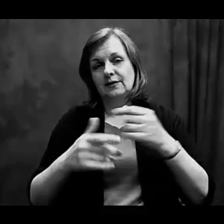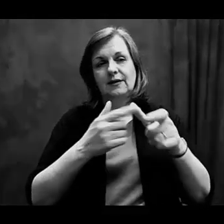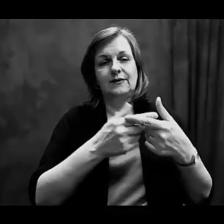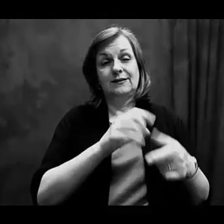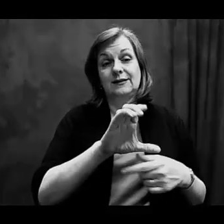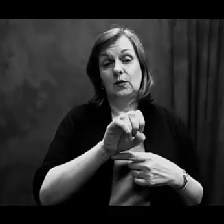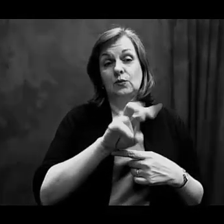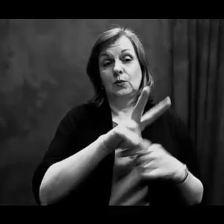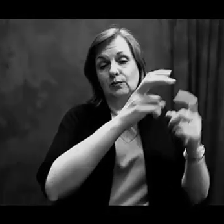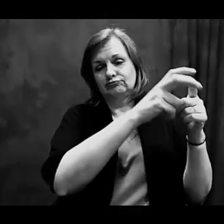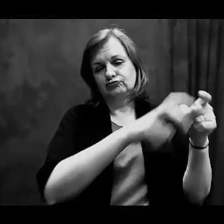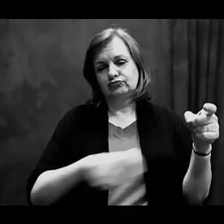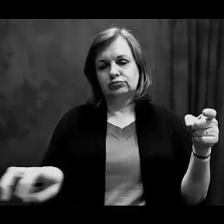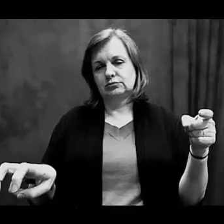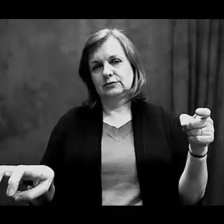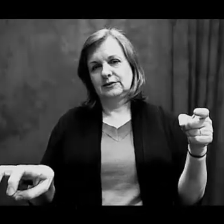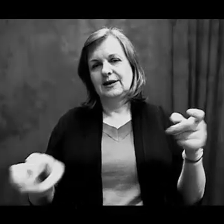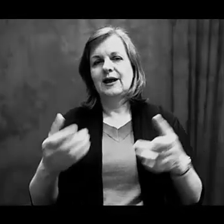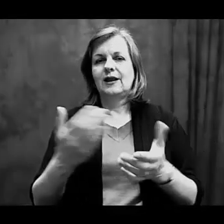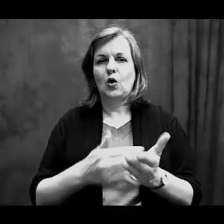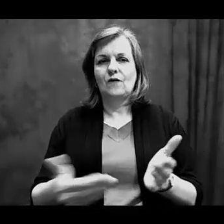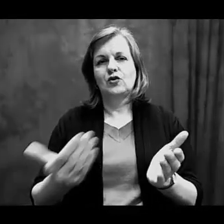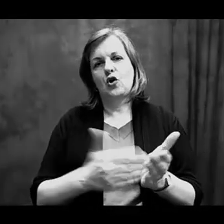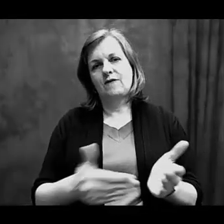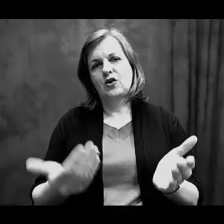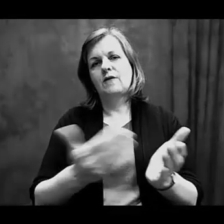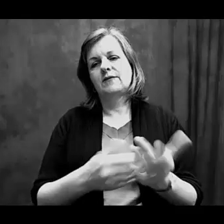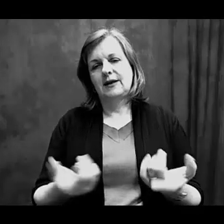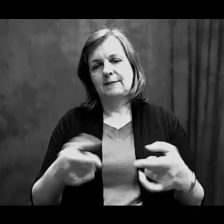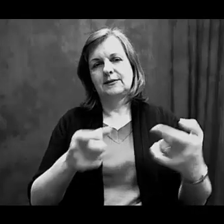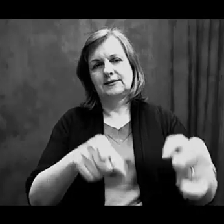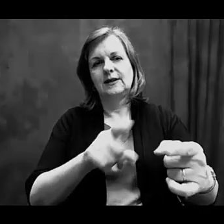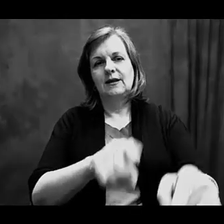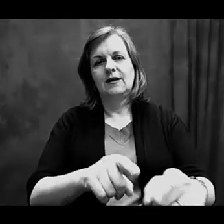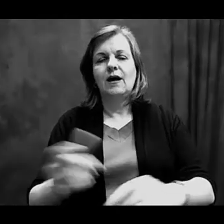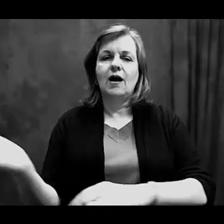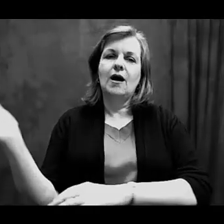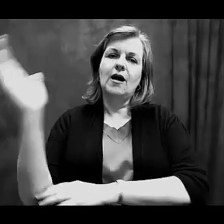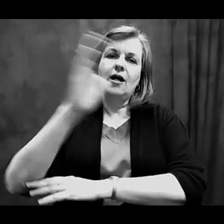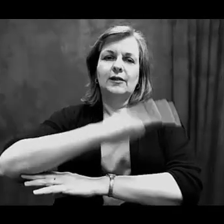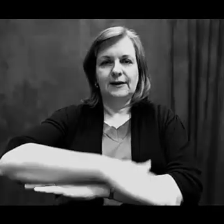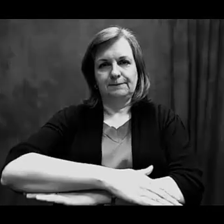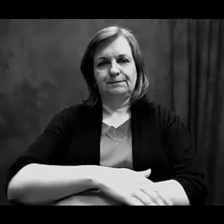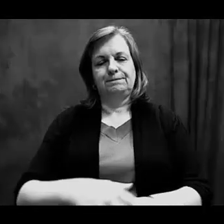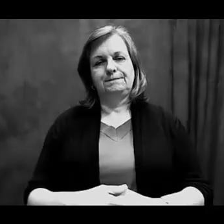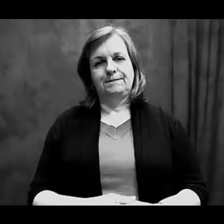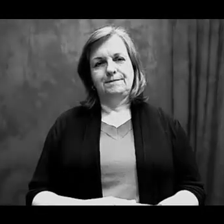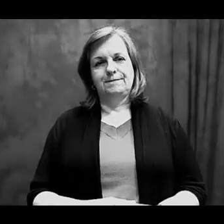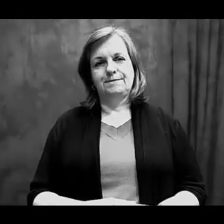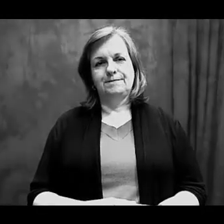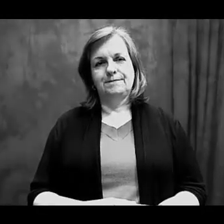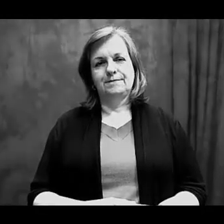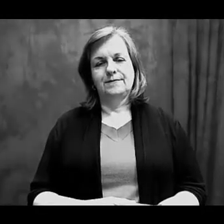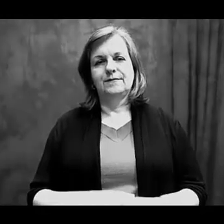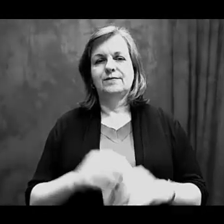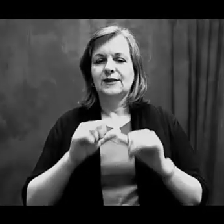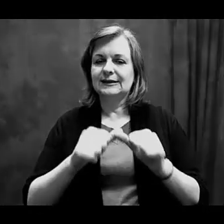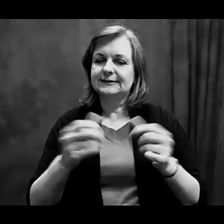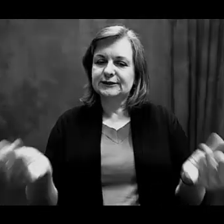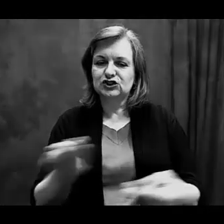the tissue level - we will move carbon dioxide from the tissues to the blood and oxygen from the blood to the tissues